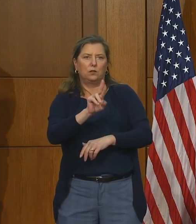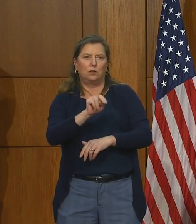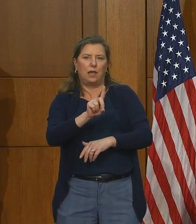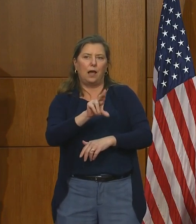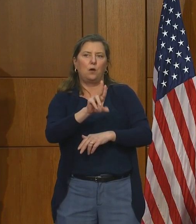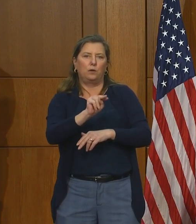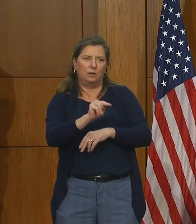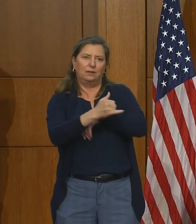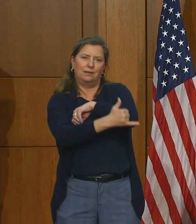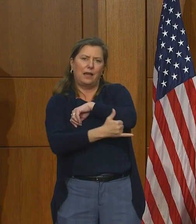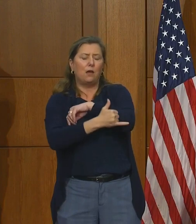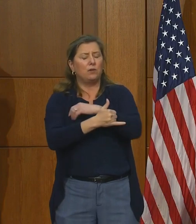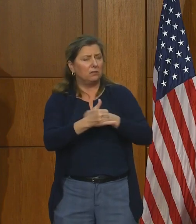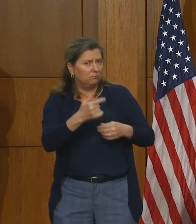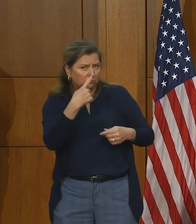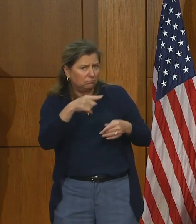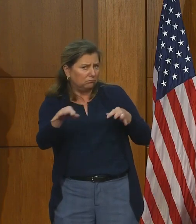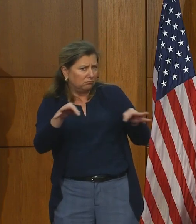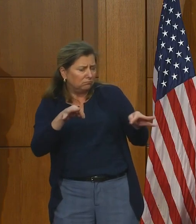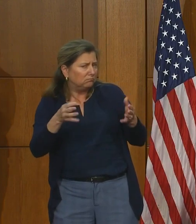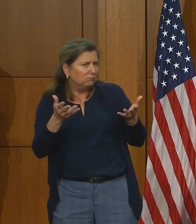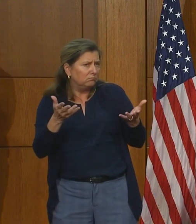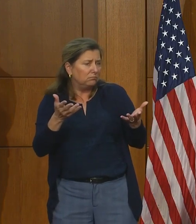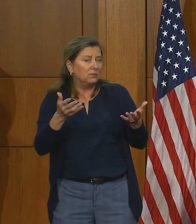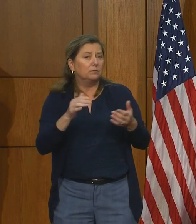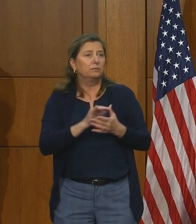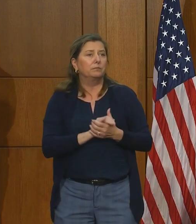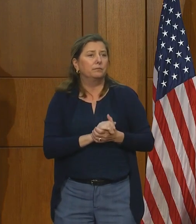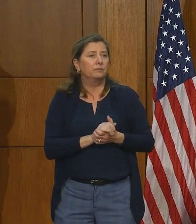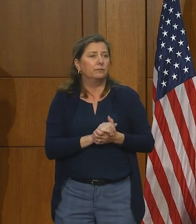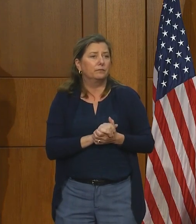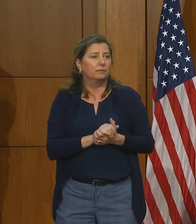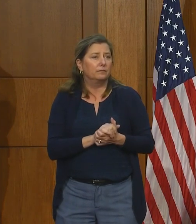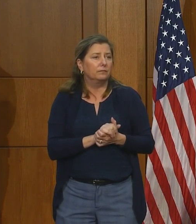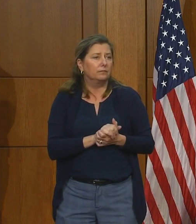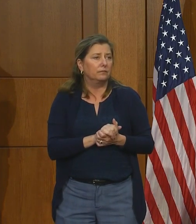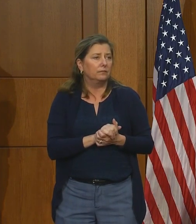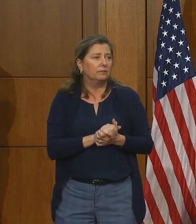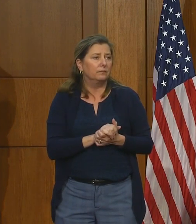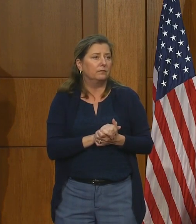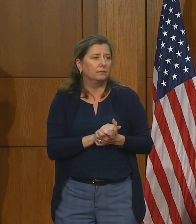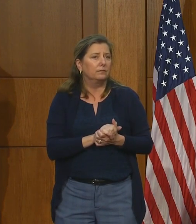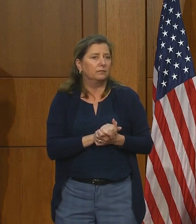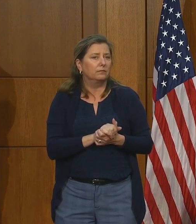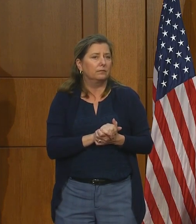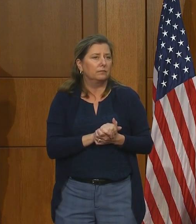OPPOSED TO THEIR RURAL AREA AND WESTERN LOUDOUN COUNTY. CAN YOU